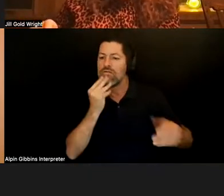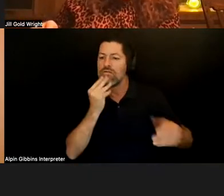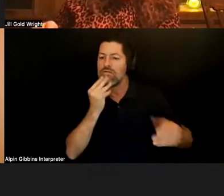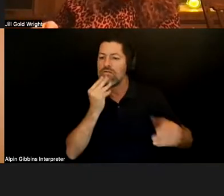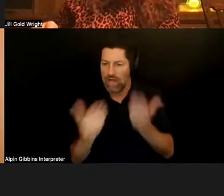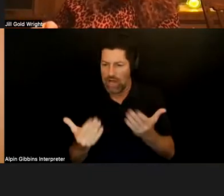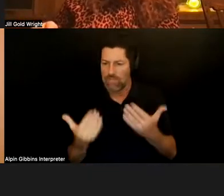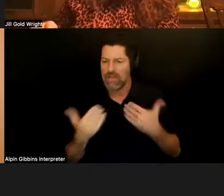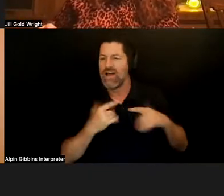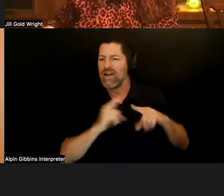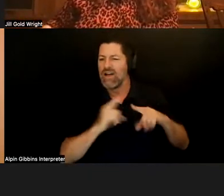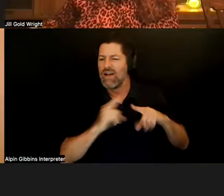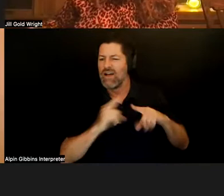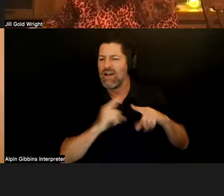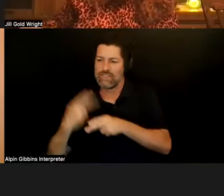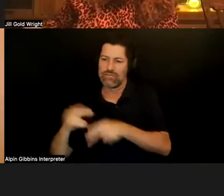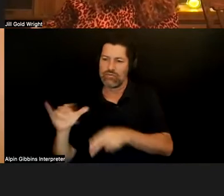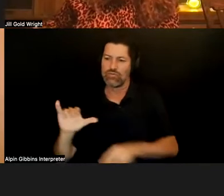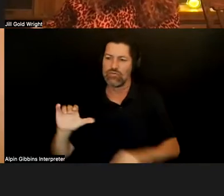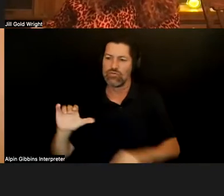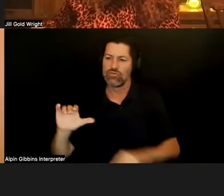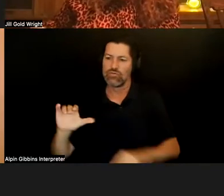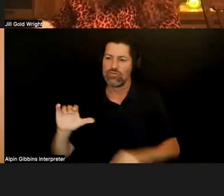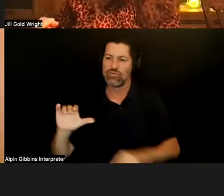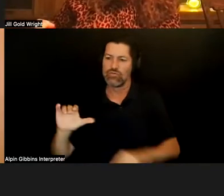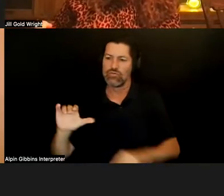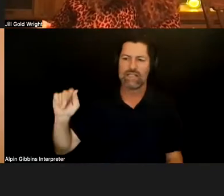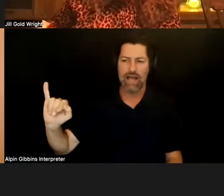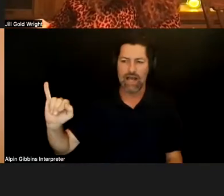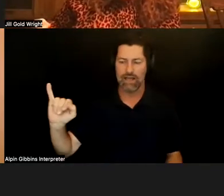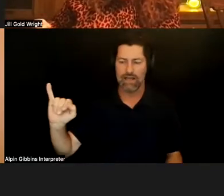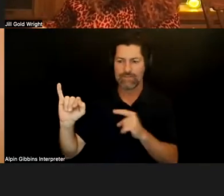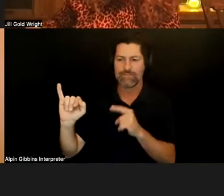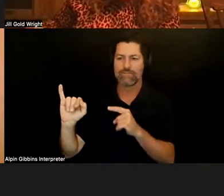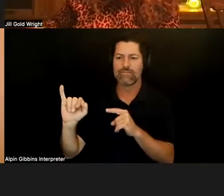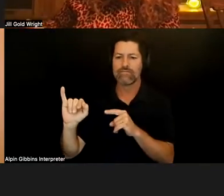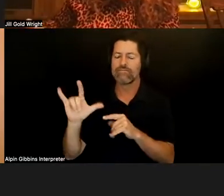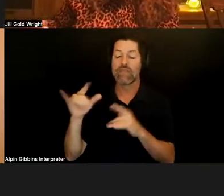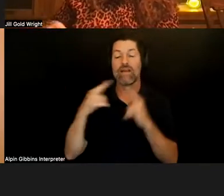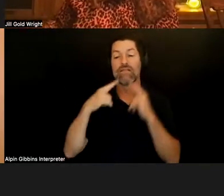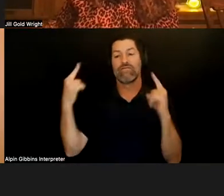as well. One is Chadai, which is a kind of a a famous one.